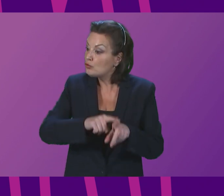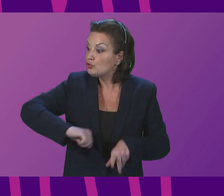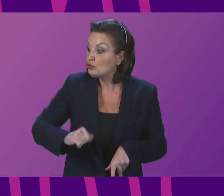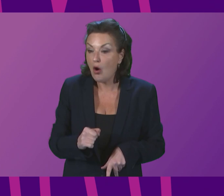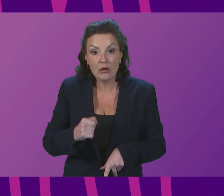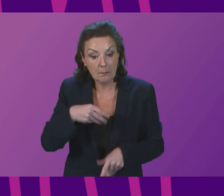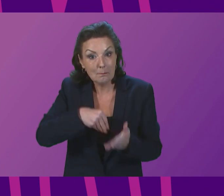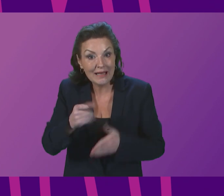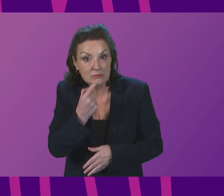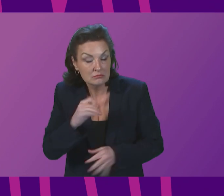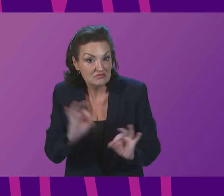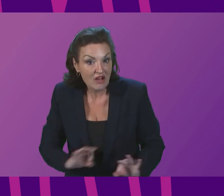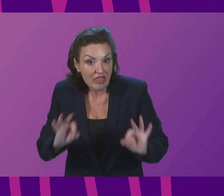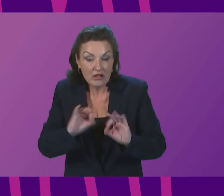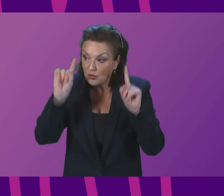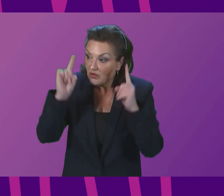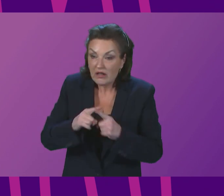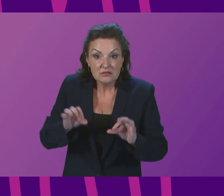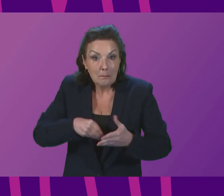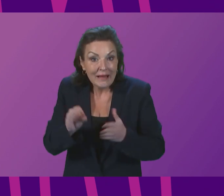eye tests or university tuition.